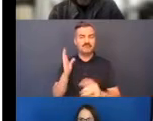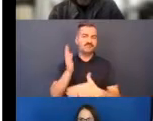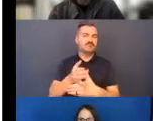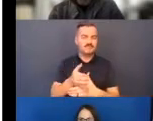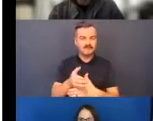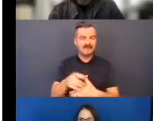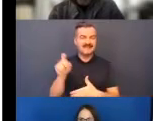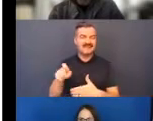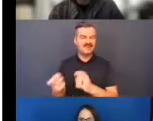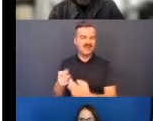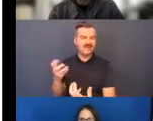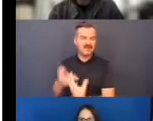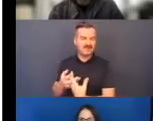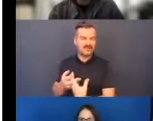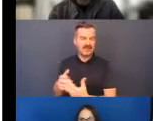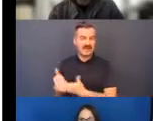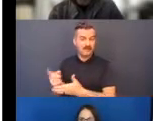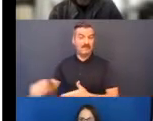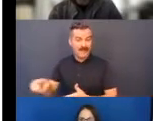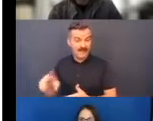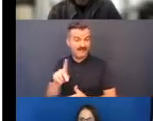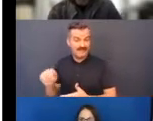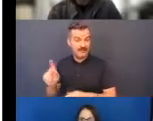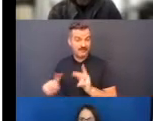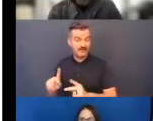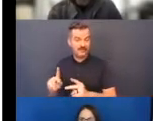accommodations that enabled or disabled bodies, or what garland Thompson calls misfits